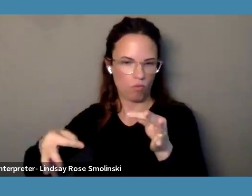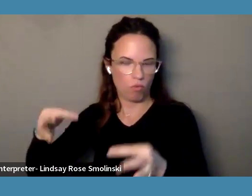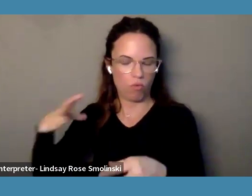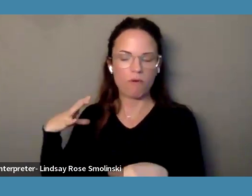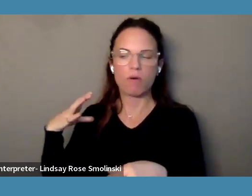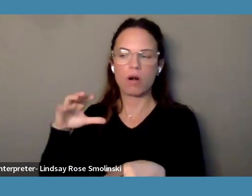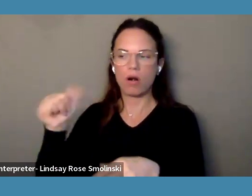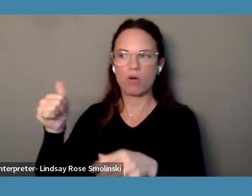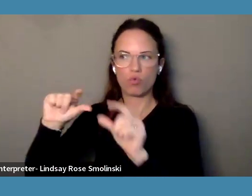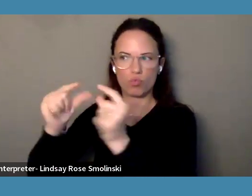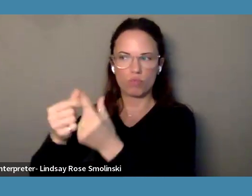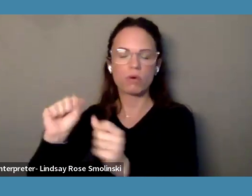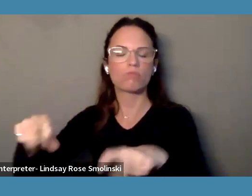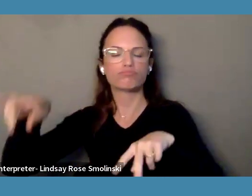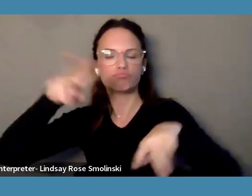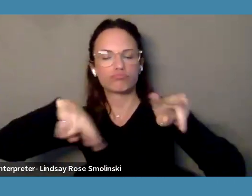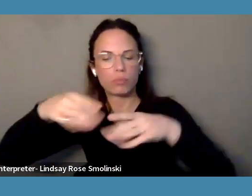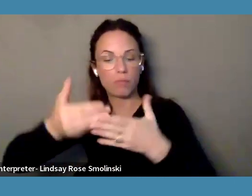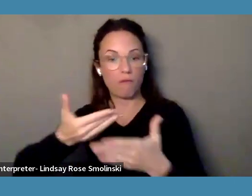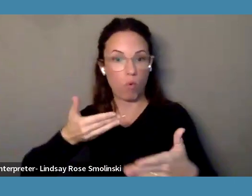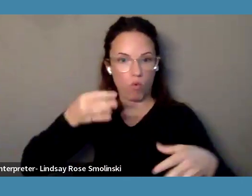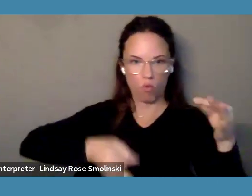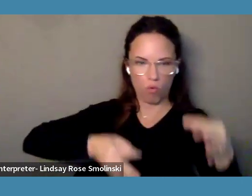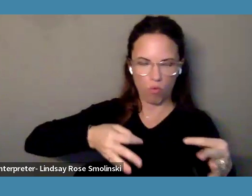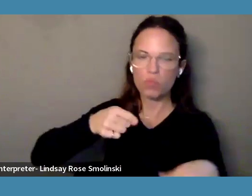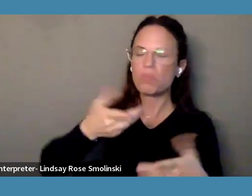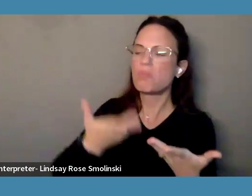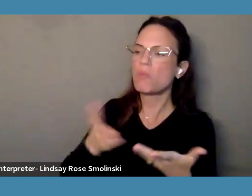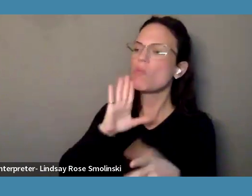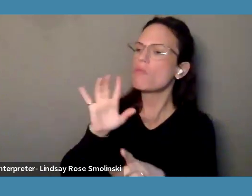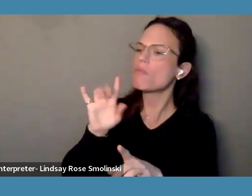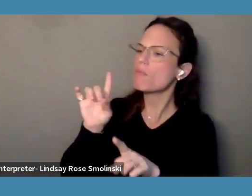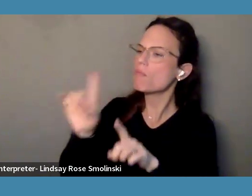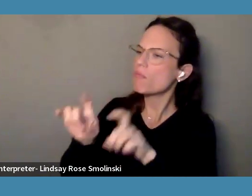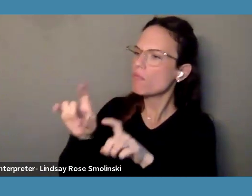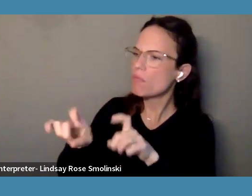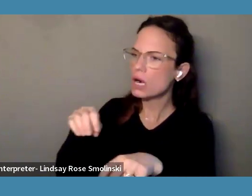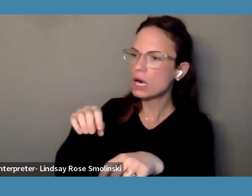before the fair hearing and you may ask questions about the exhibits in the fair hearing.